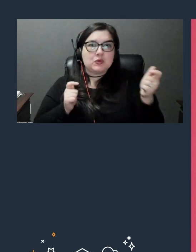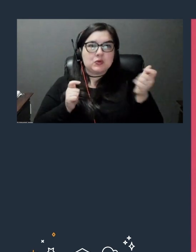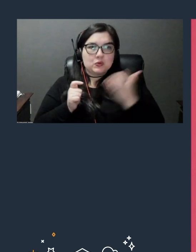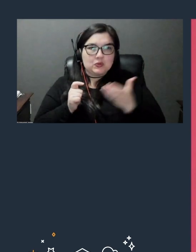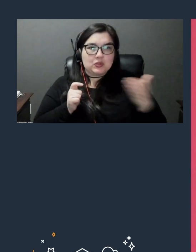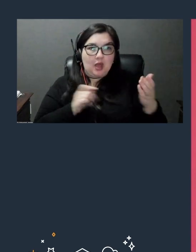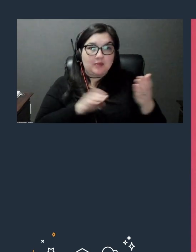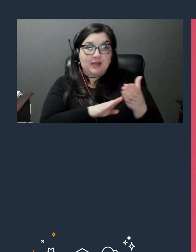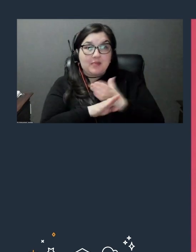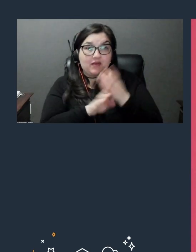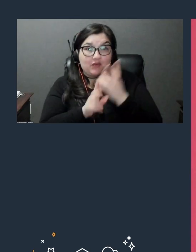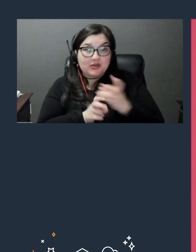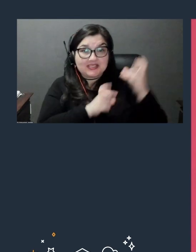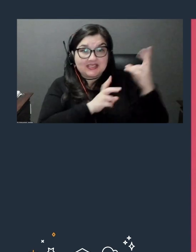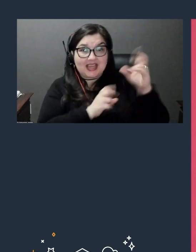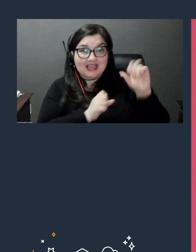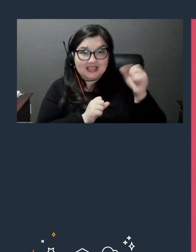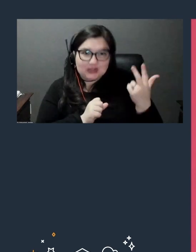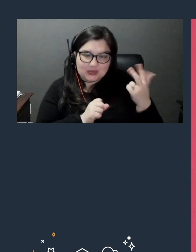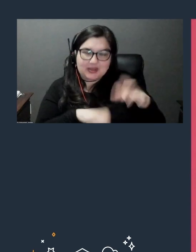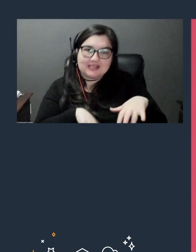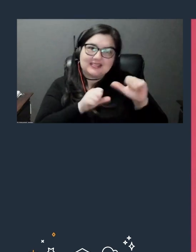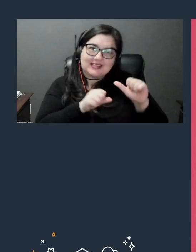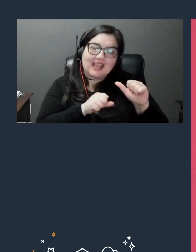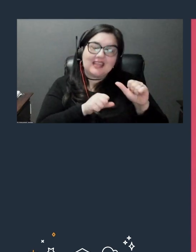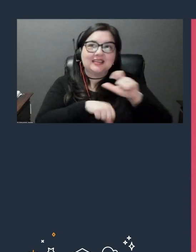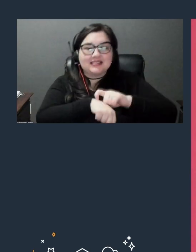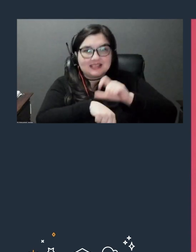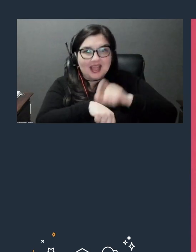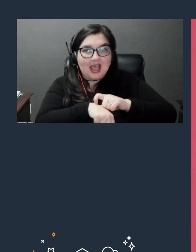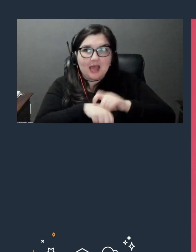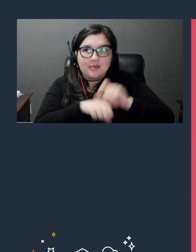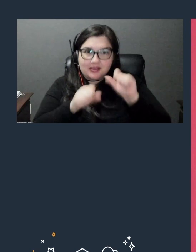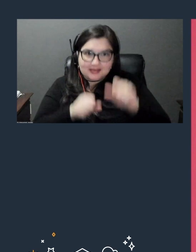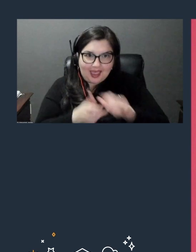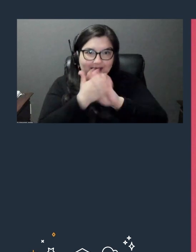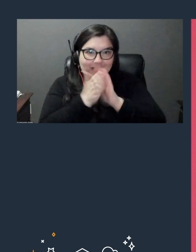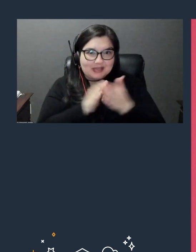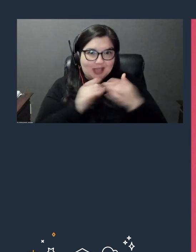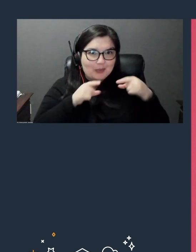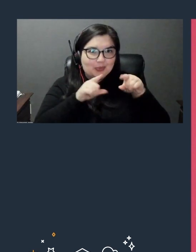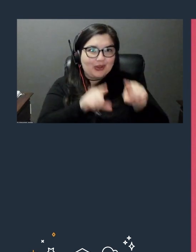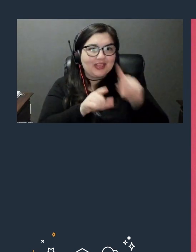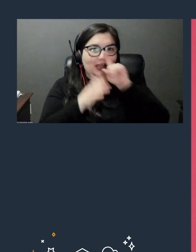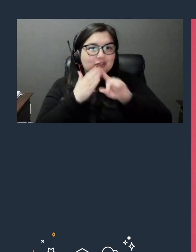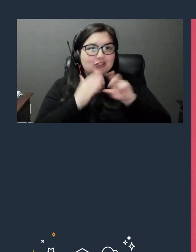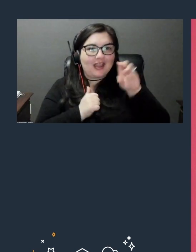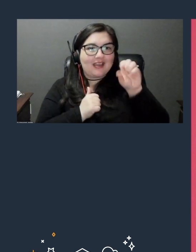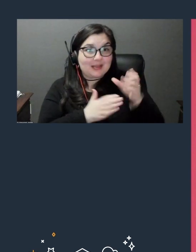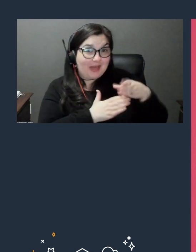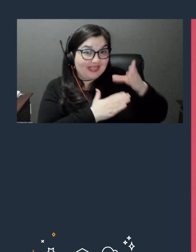into S3 is actually taking a lot of time and this could be paralellized which is why the checksum at the end is so helpful as the graphics in